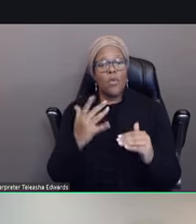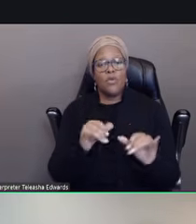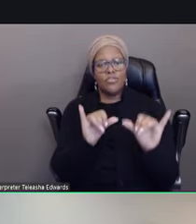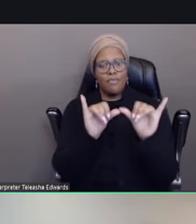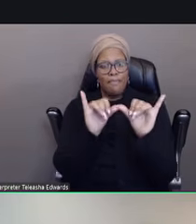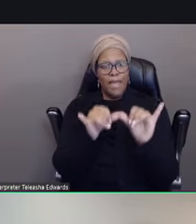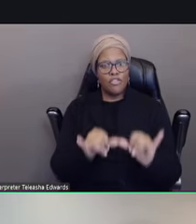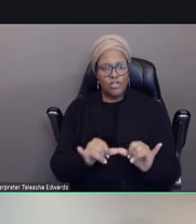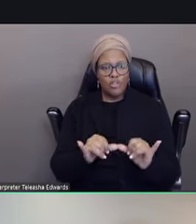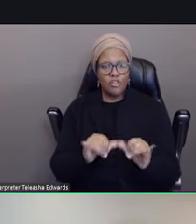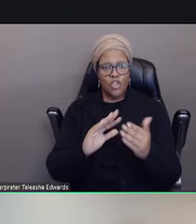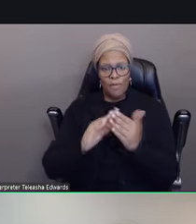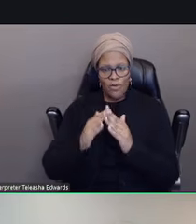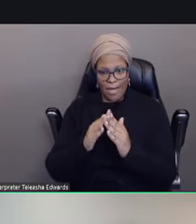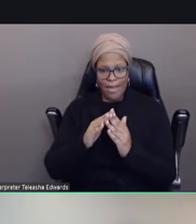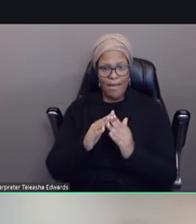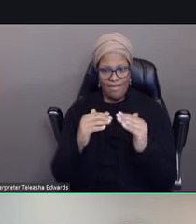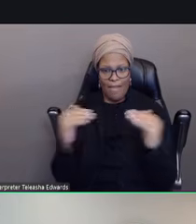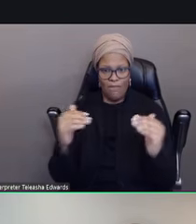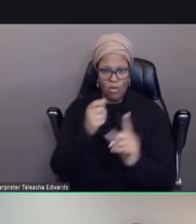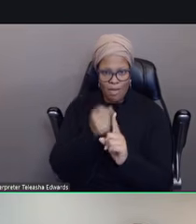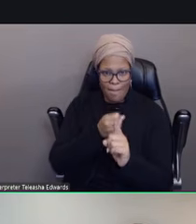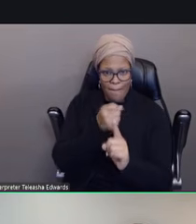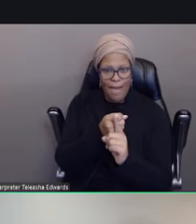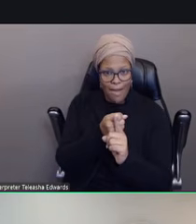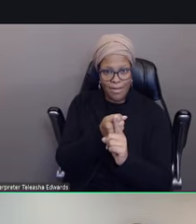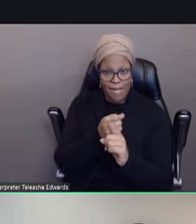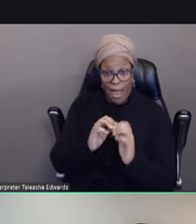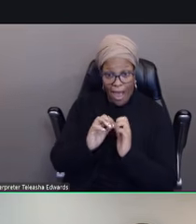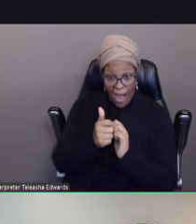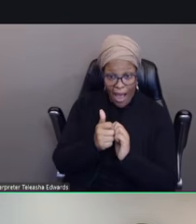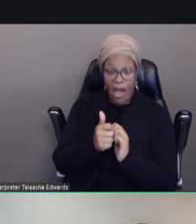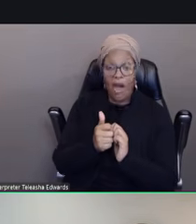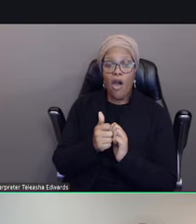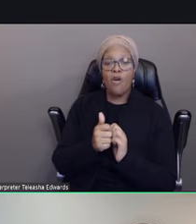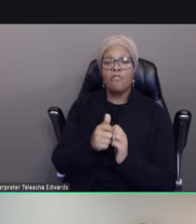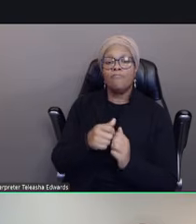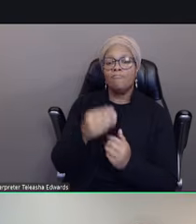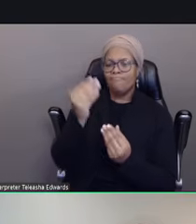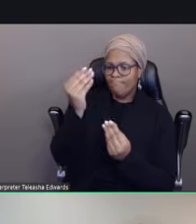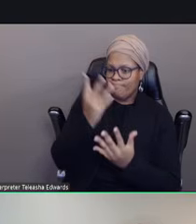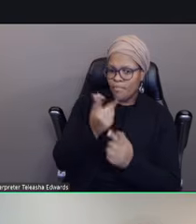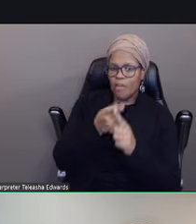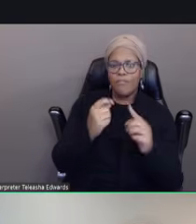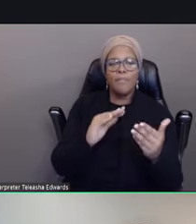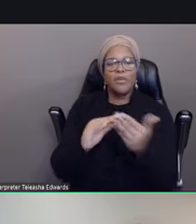community impact and we'll do that by getting input from community members and we want to be